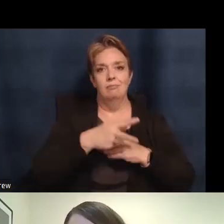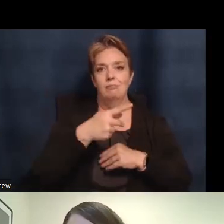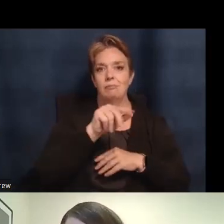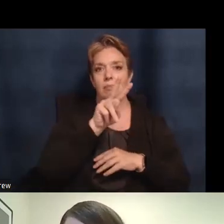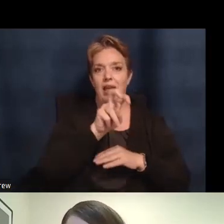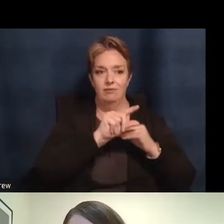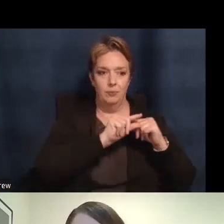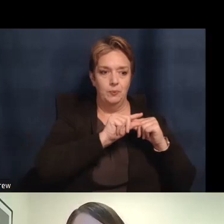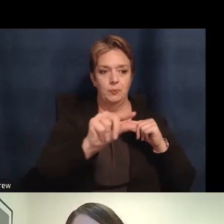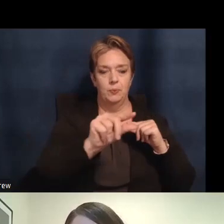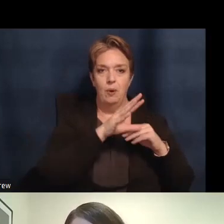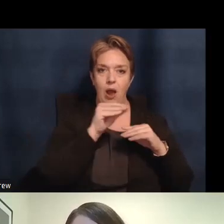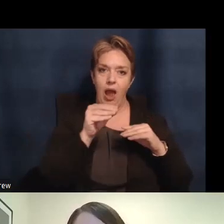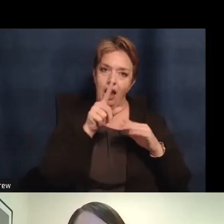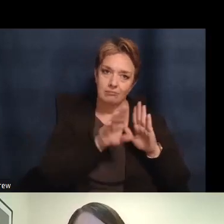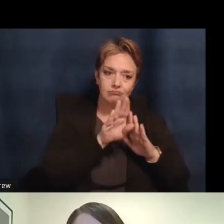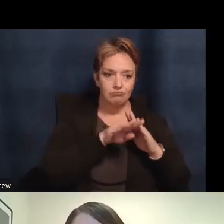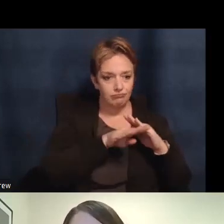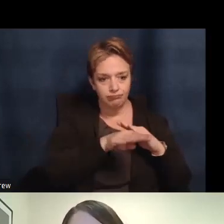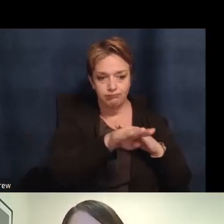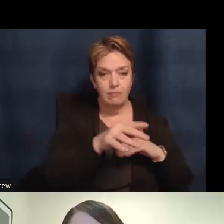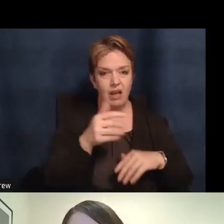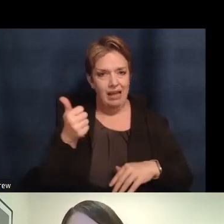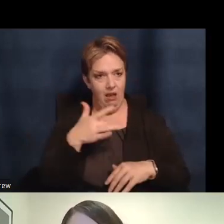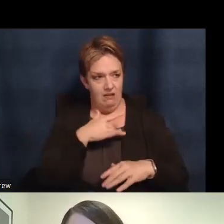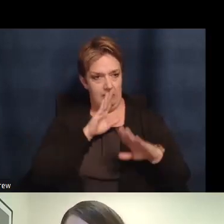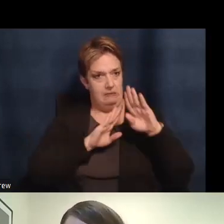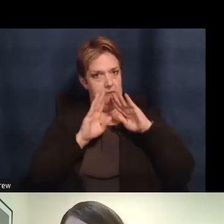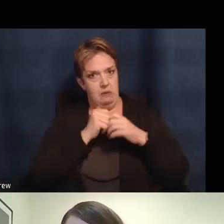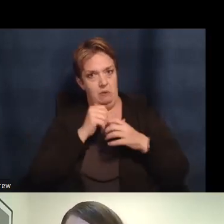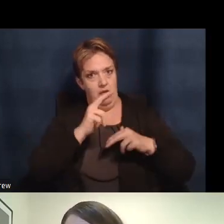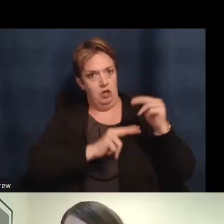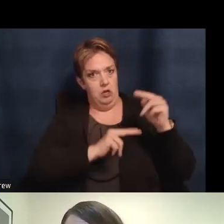frustrated with this construction project, she decided to make it one of her subjects.